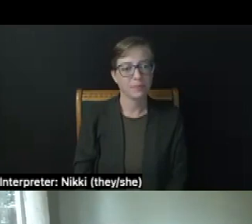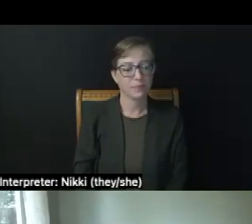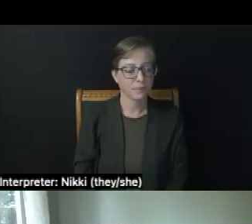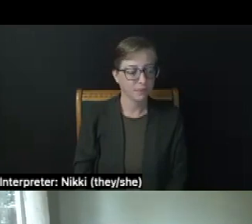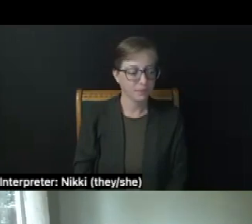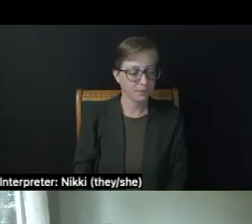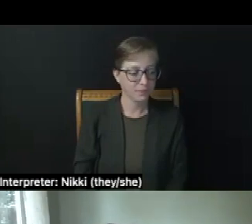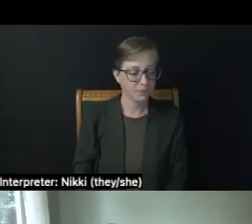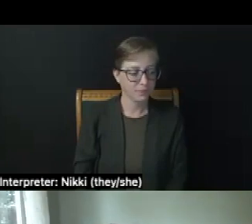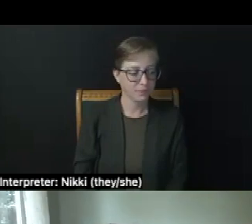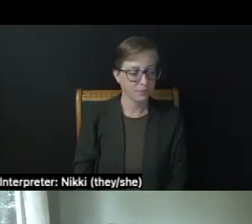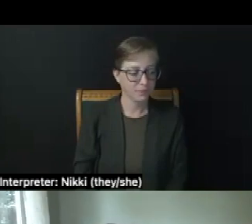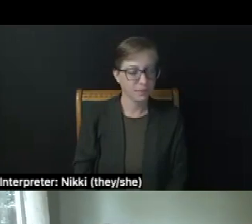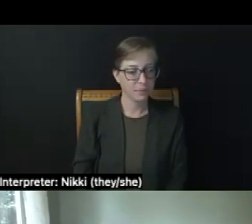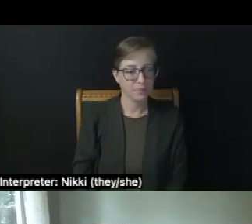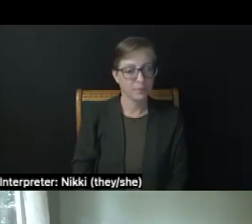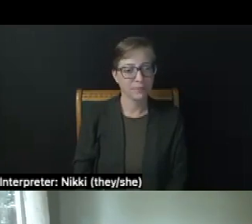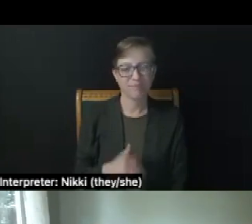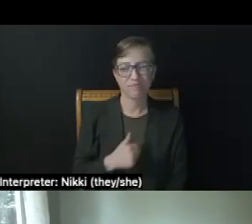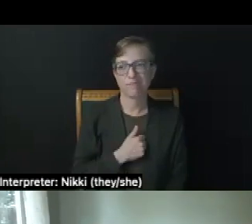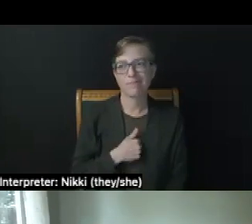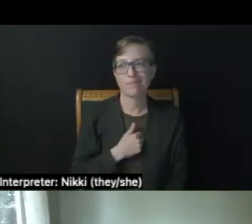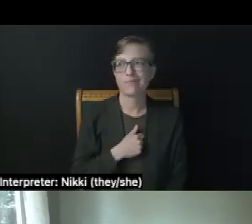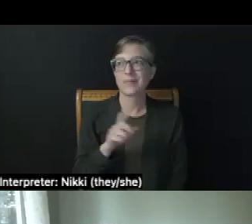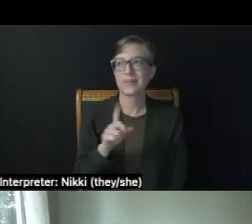Sorry guys. 1 second